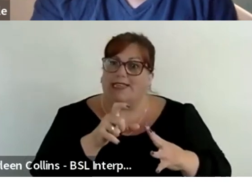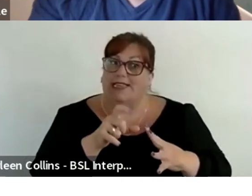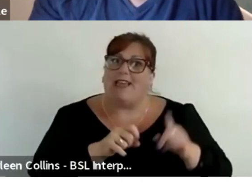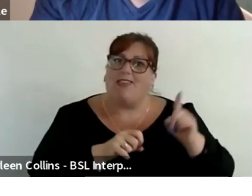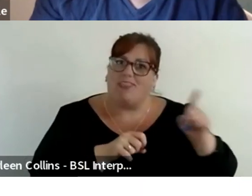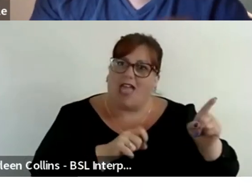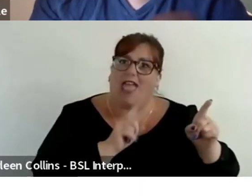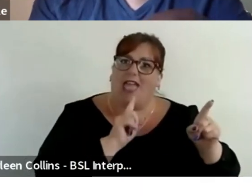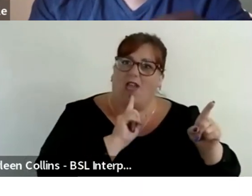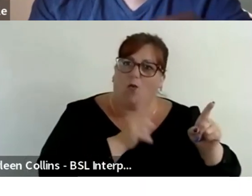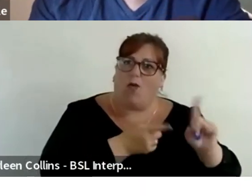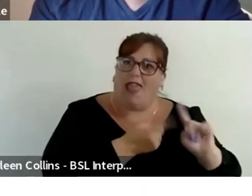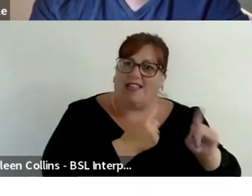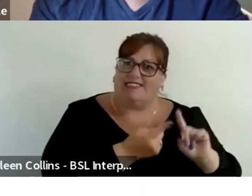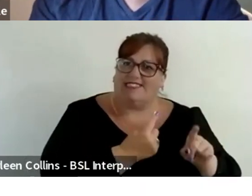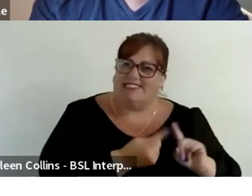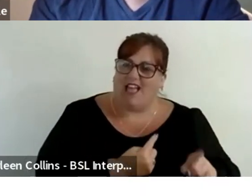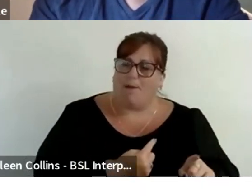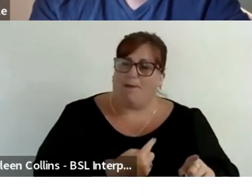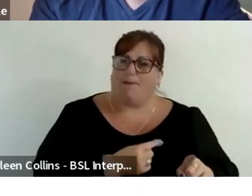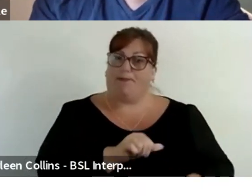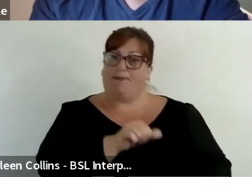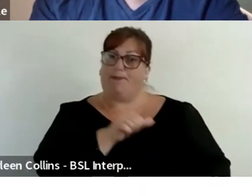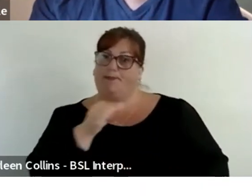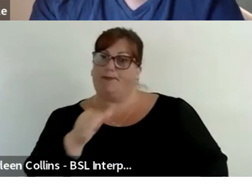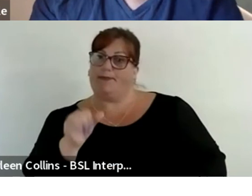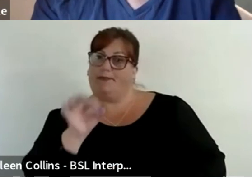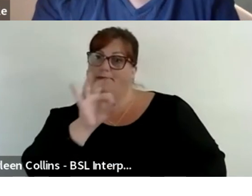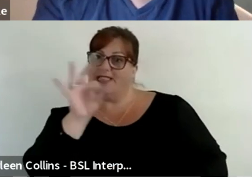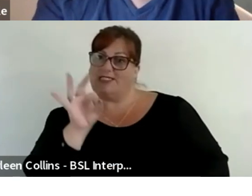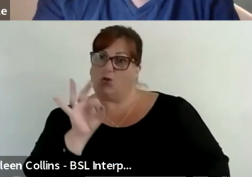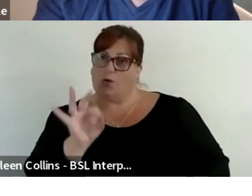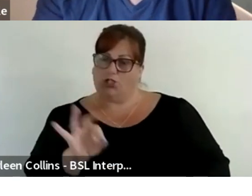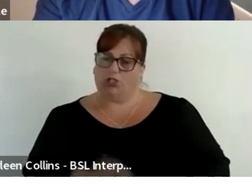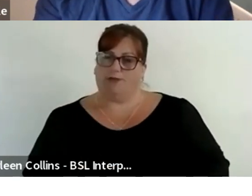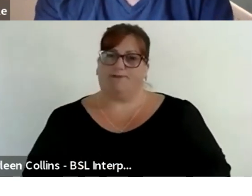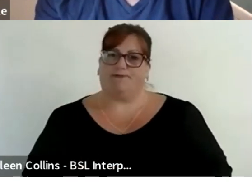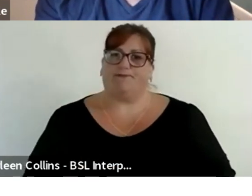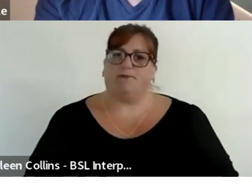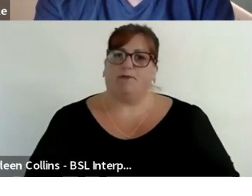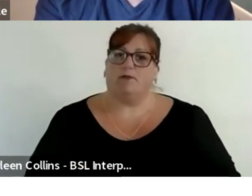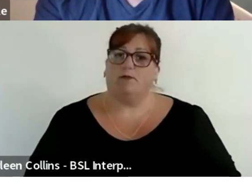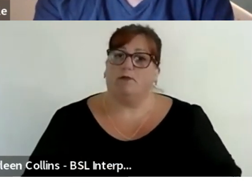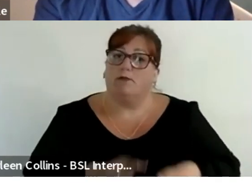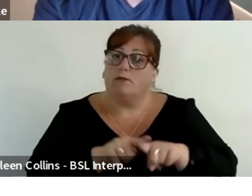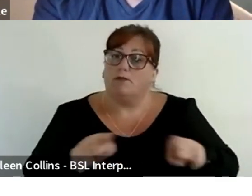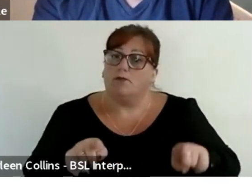Silvana is asking - do you only recruit via the interview process